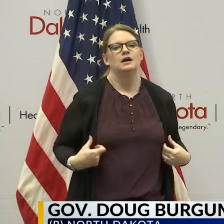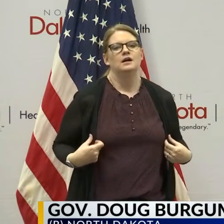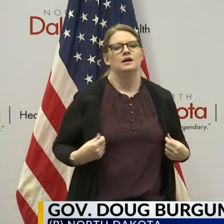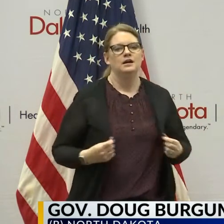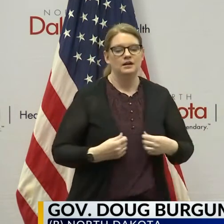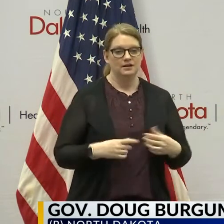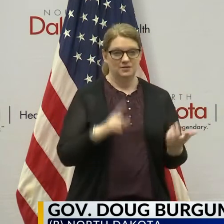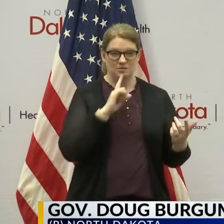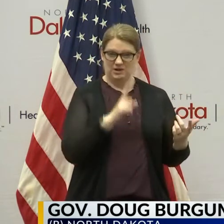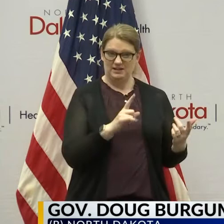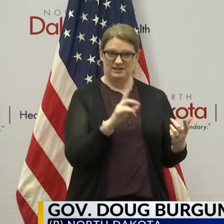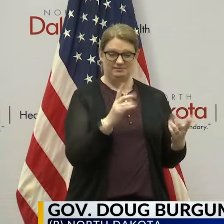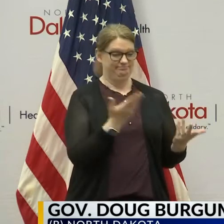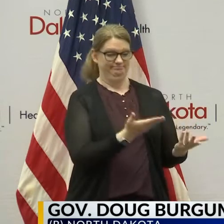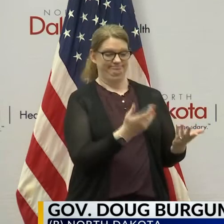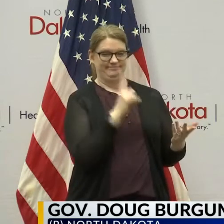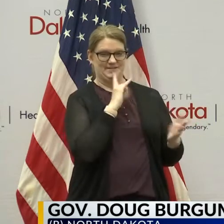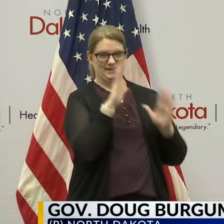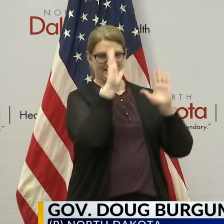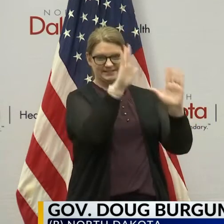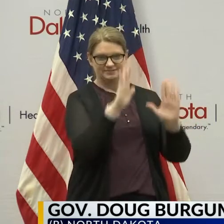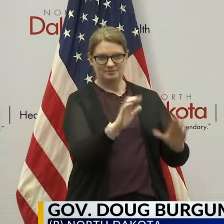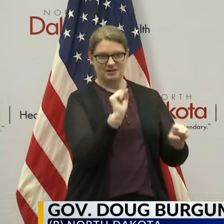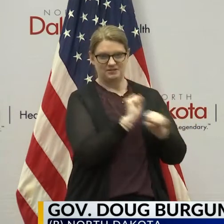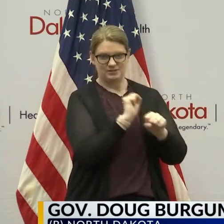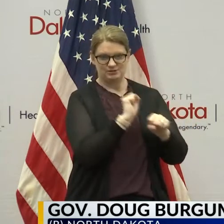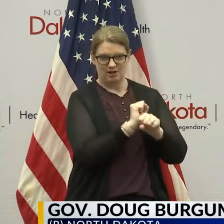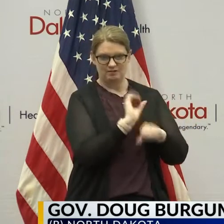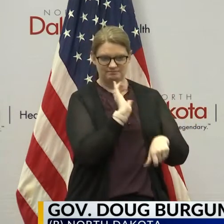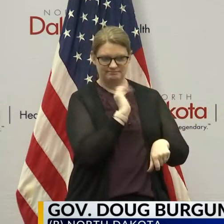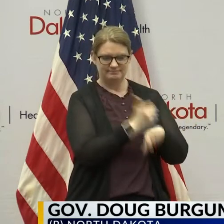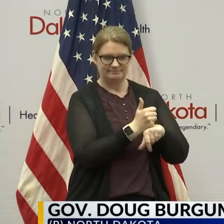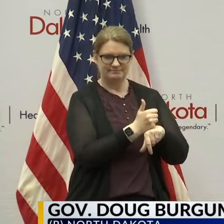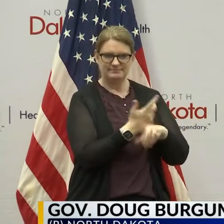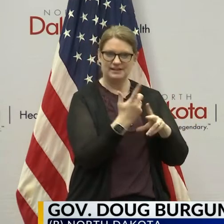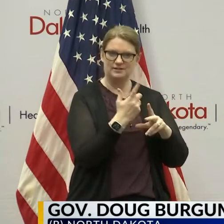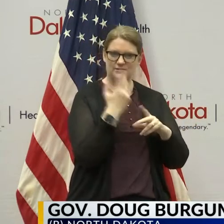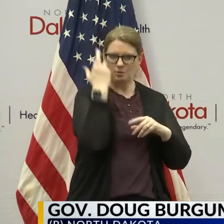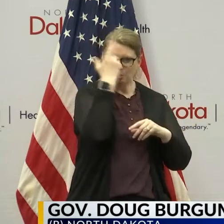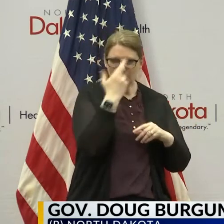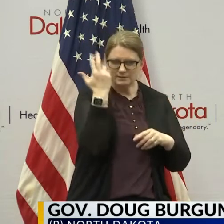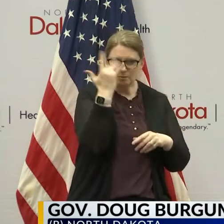TIM? CAN YOU HEAR ME? PERFECT.